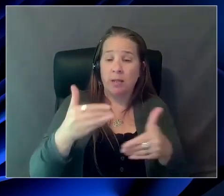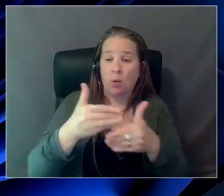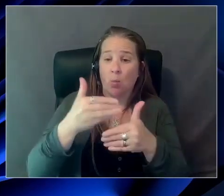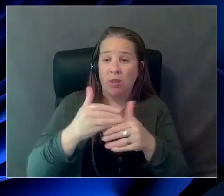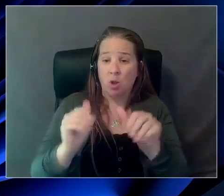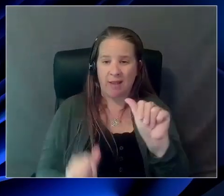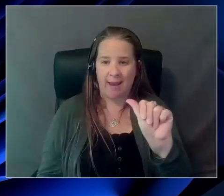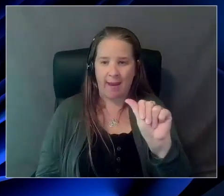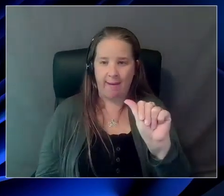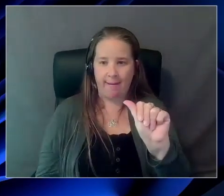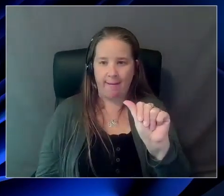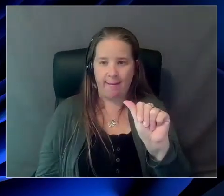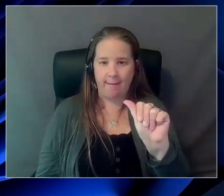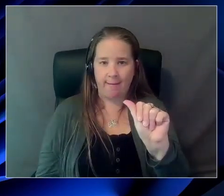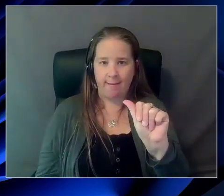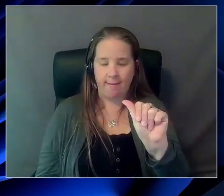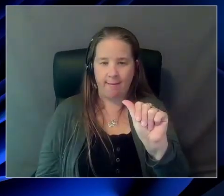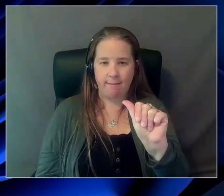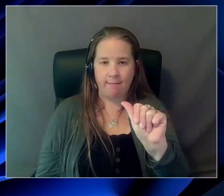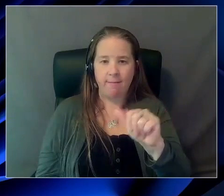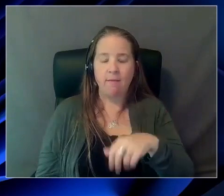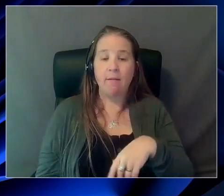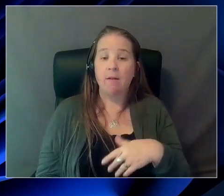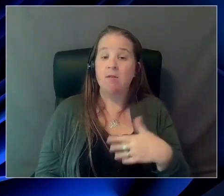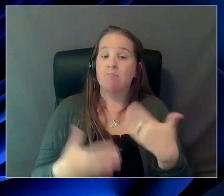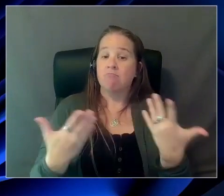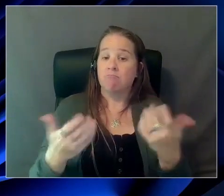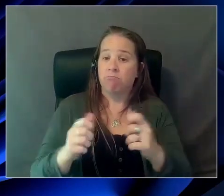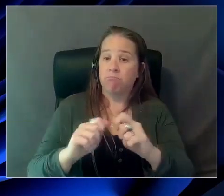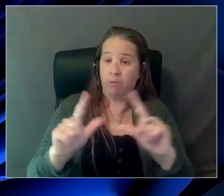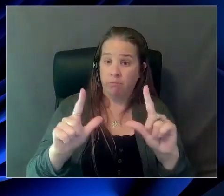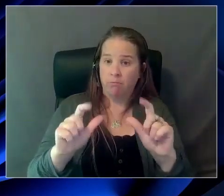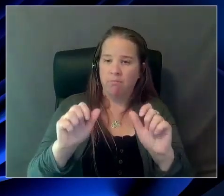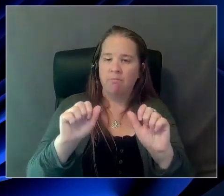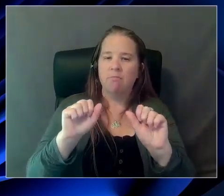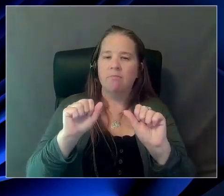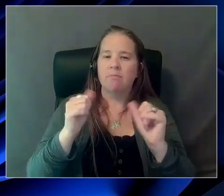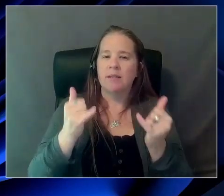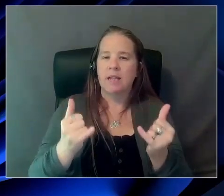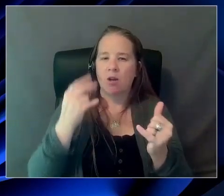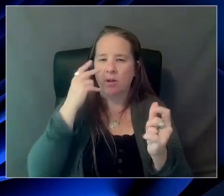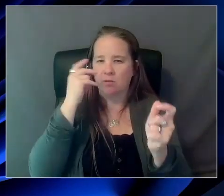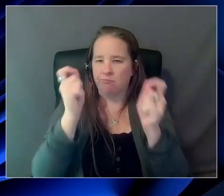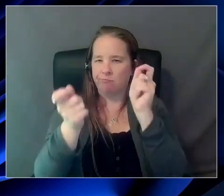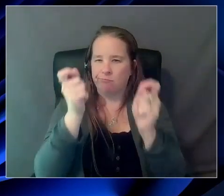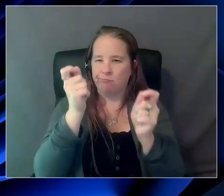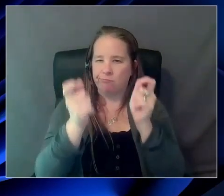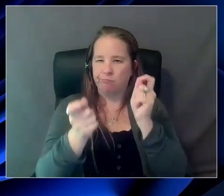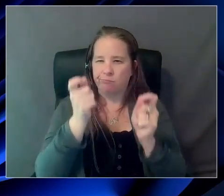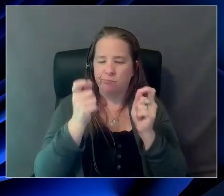Windows A You can see all of the configurations for your computer like the network